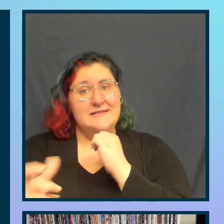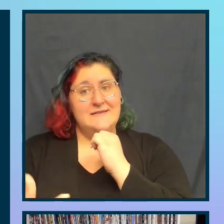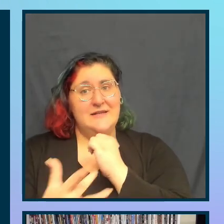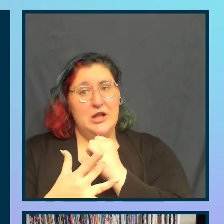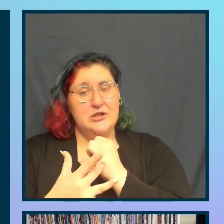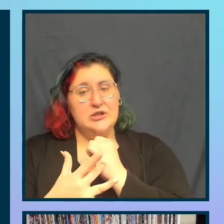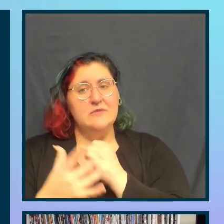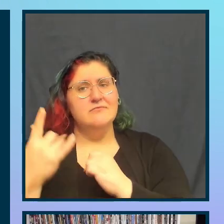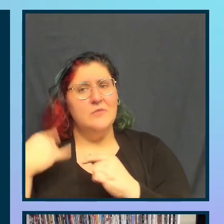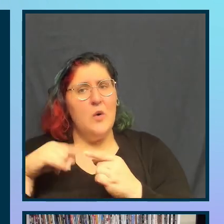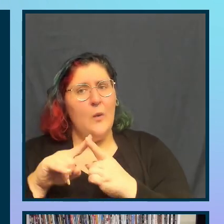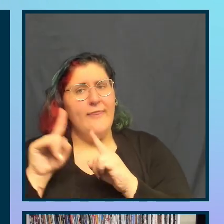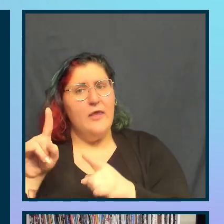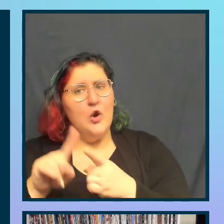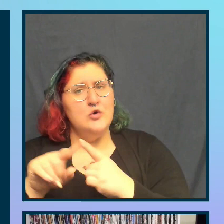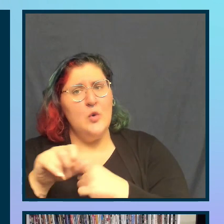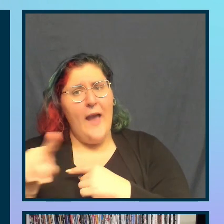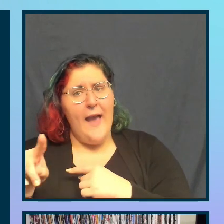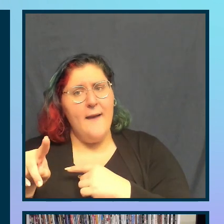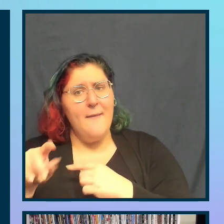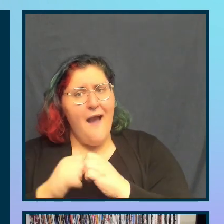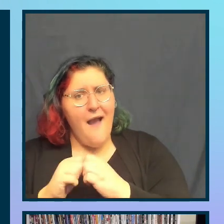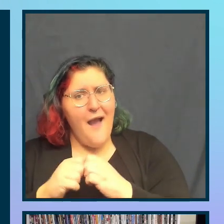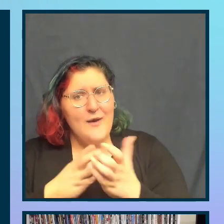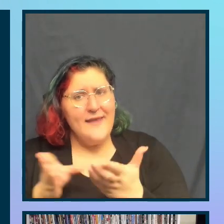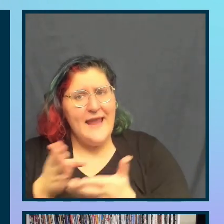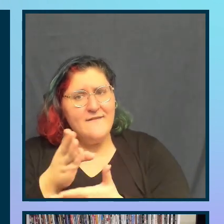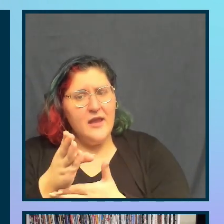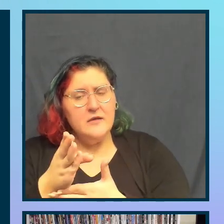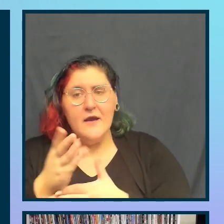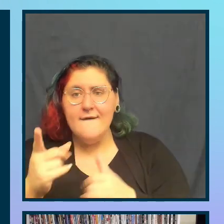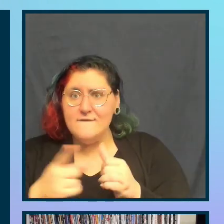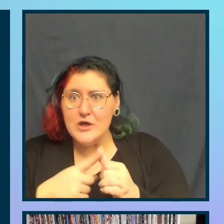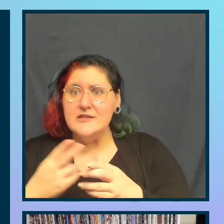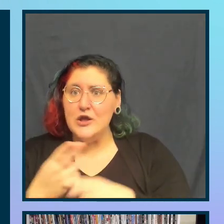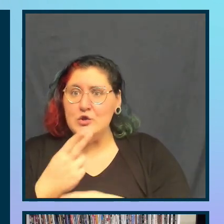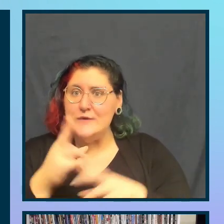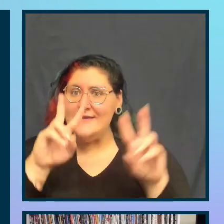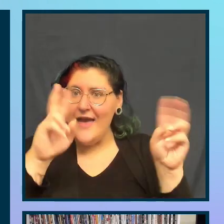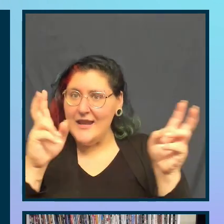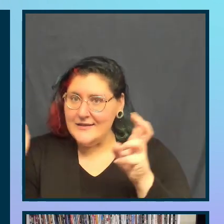they'll often navigate first by headings. So people navigate by headings in order to quickly get a sense of the contents